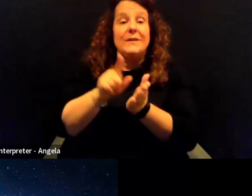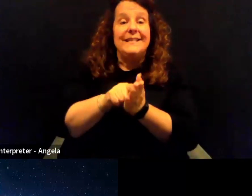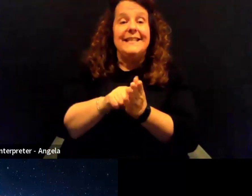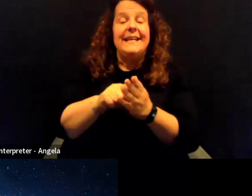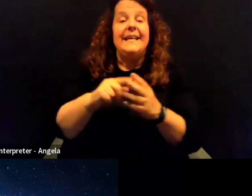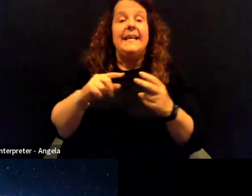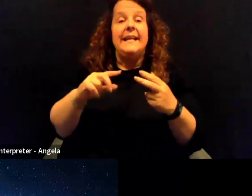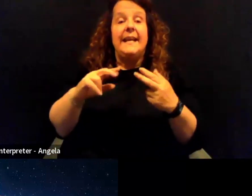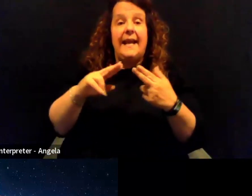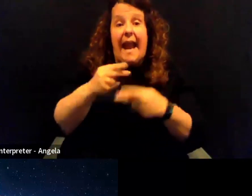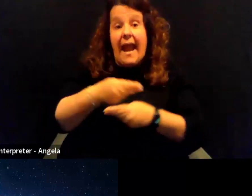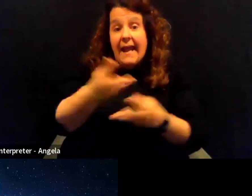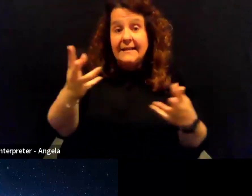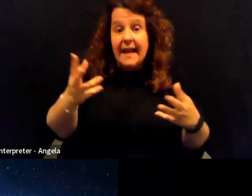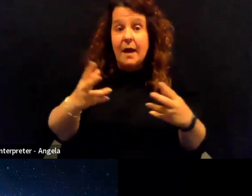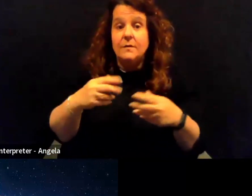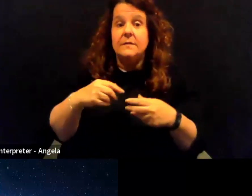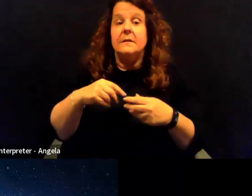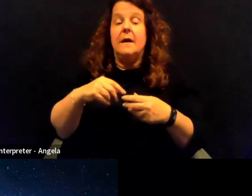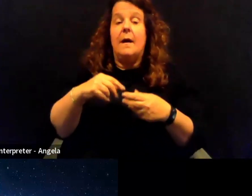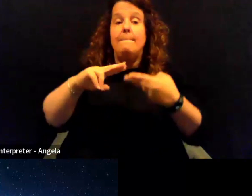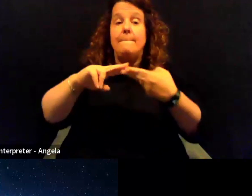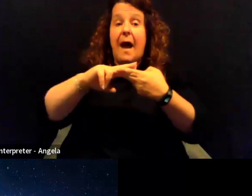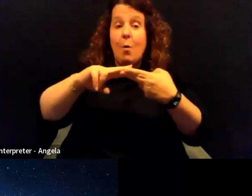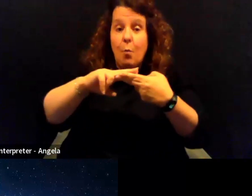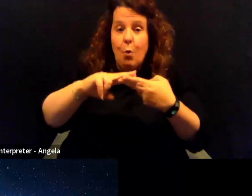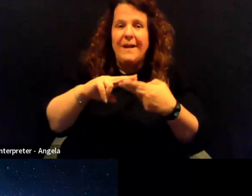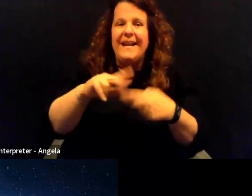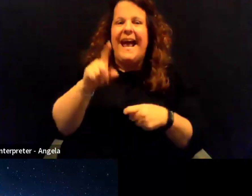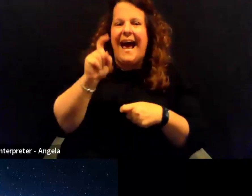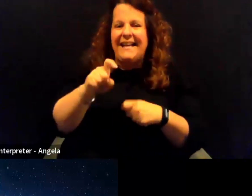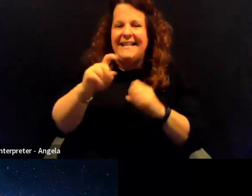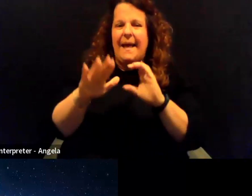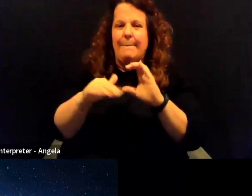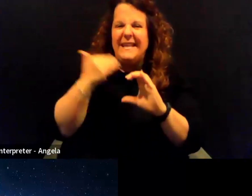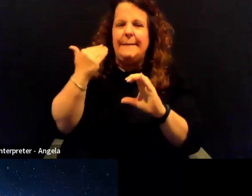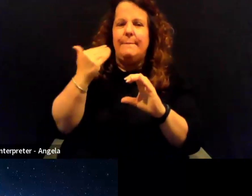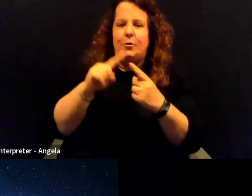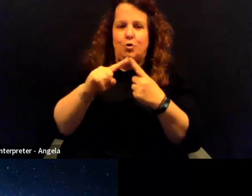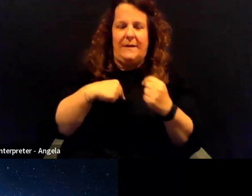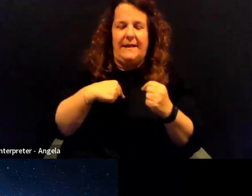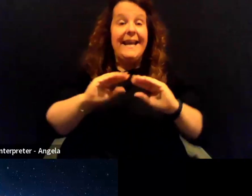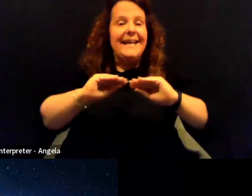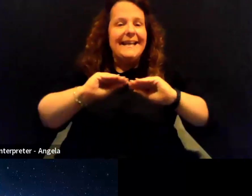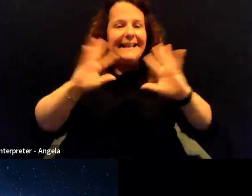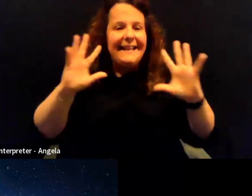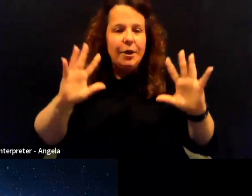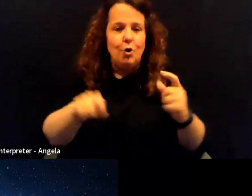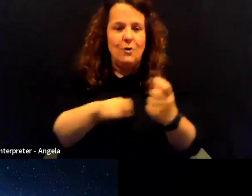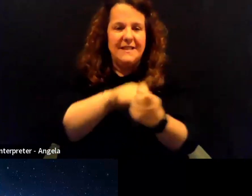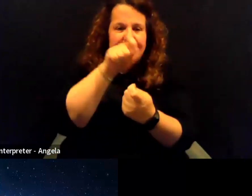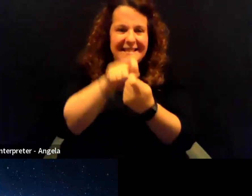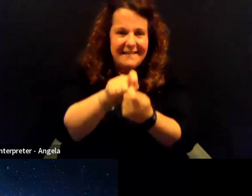So I'm going to need them emailed to me. Something like that. That's clear and specific and narrows it down.